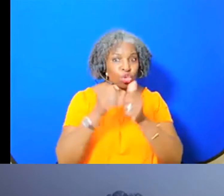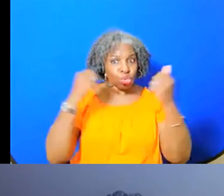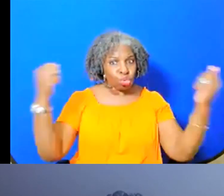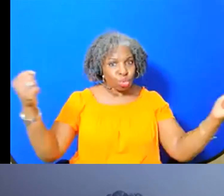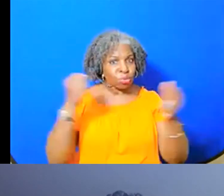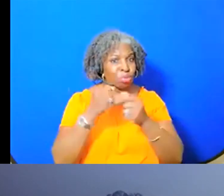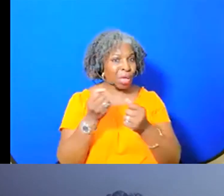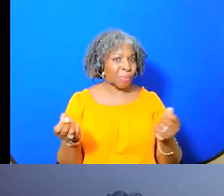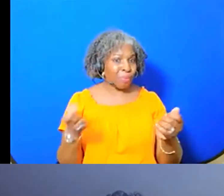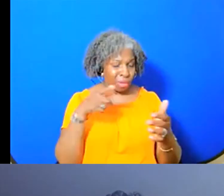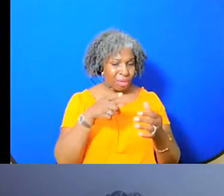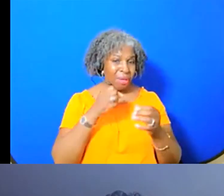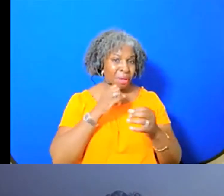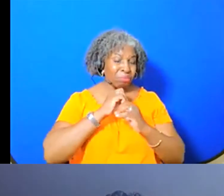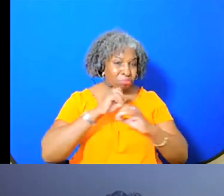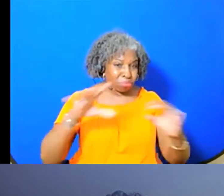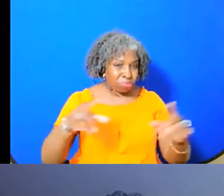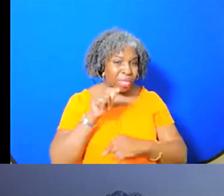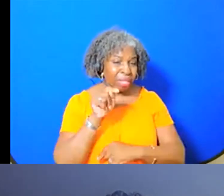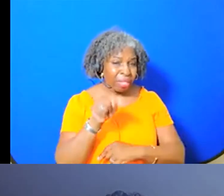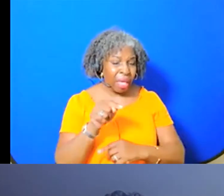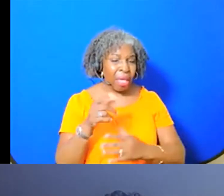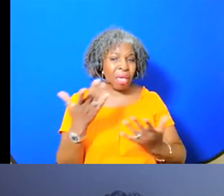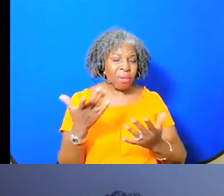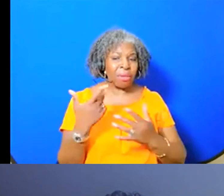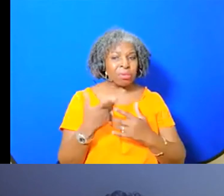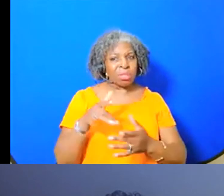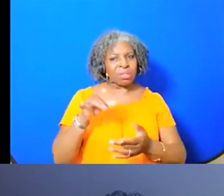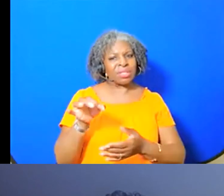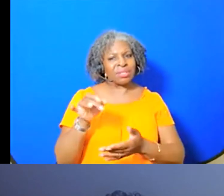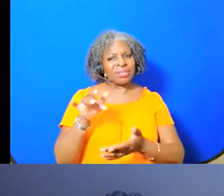So, this, I mean, the city really thought people didn't want to farm because